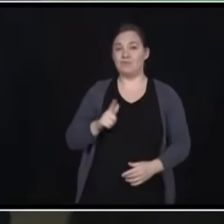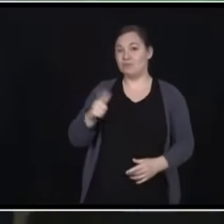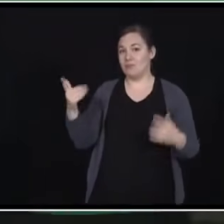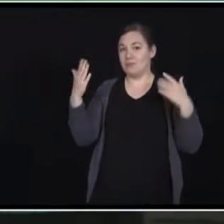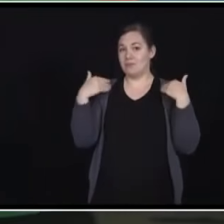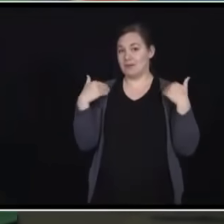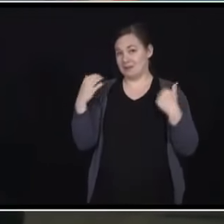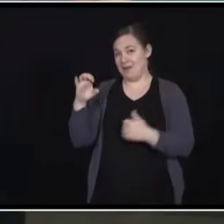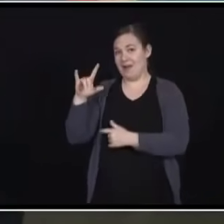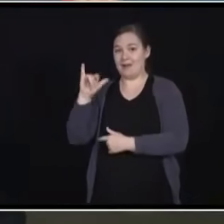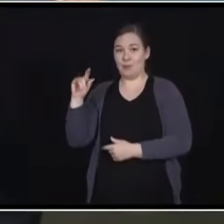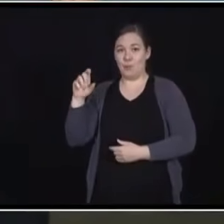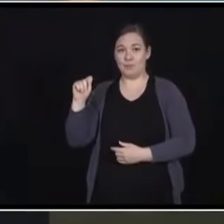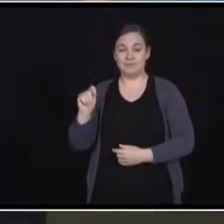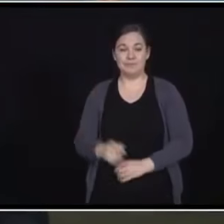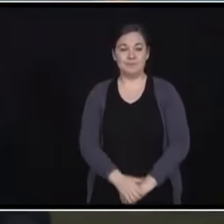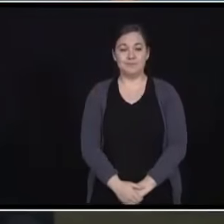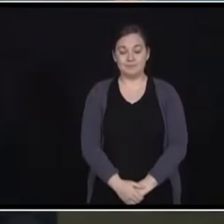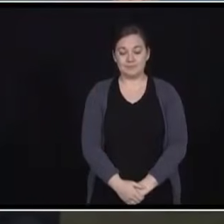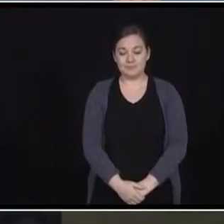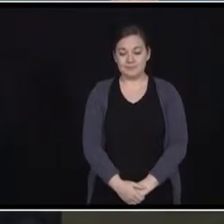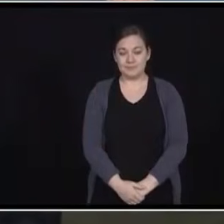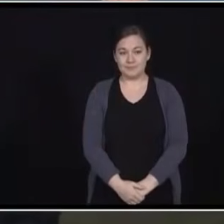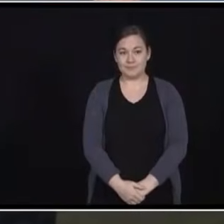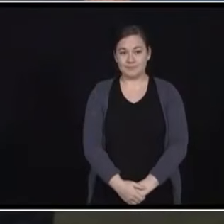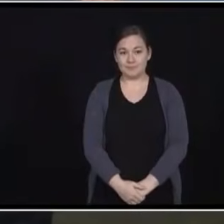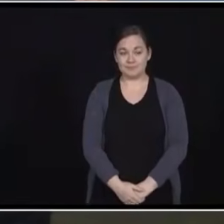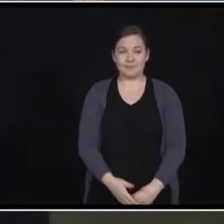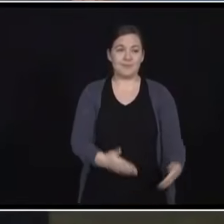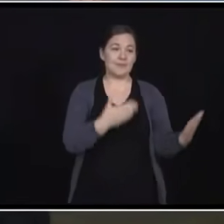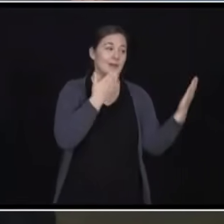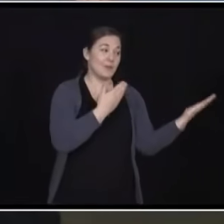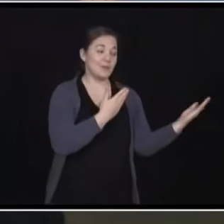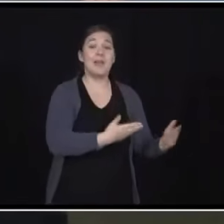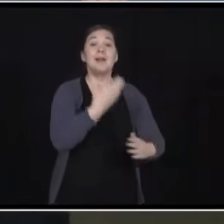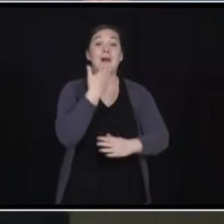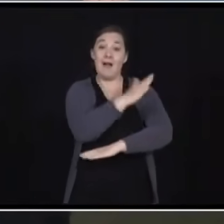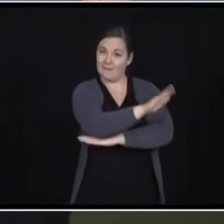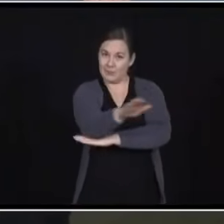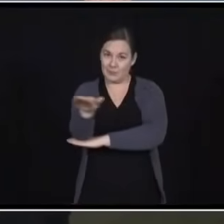We will get them to our seniors, to our front-line workers, to every person who needs